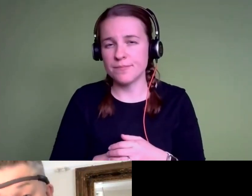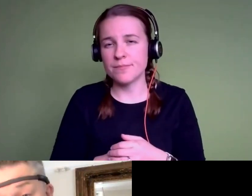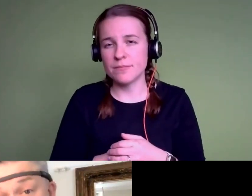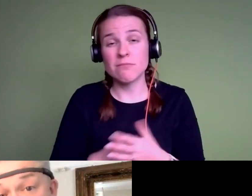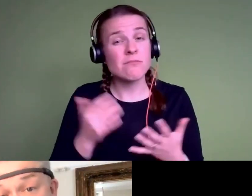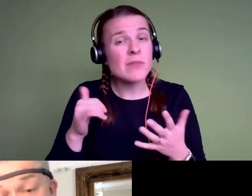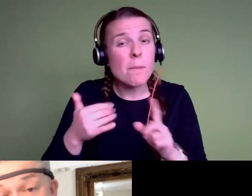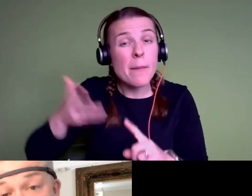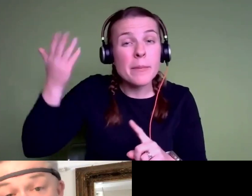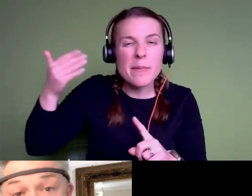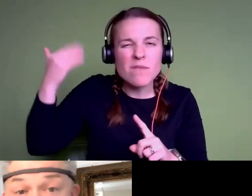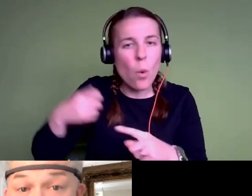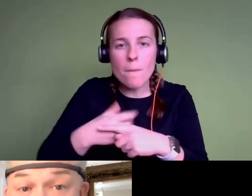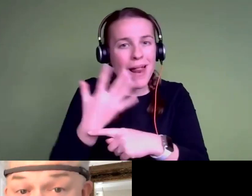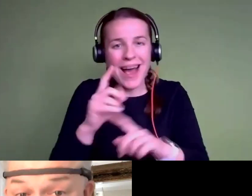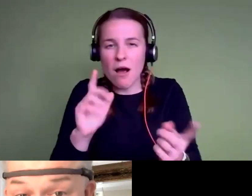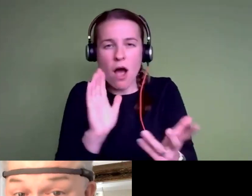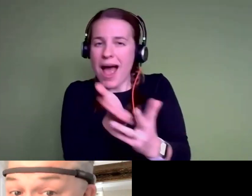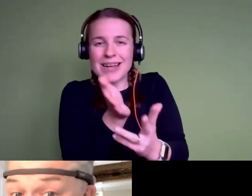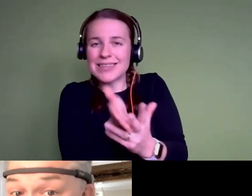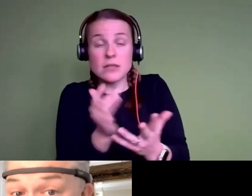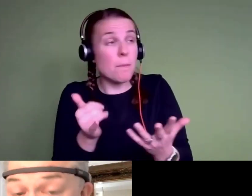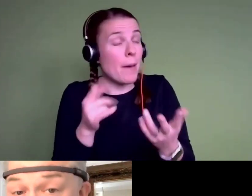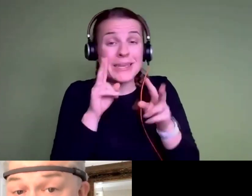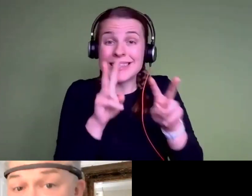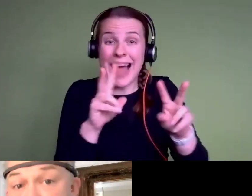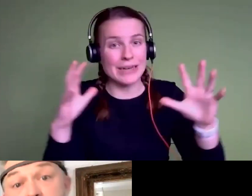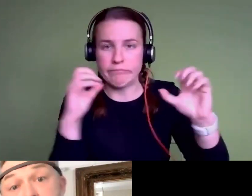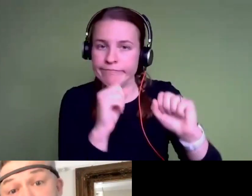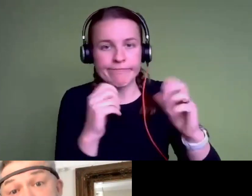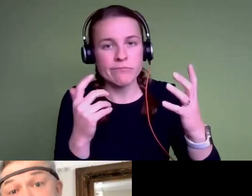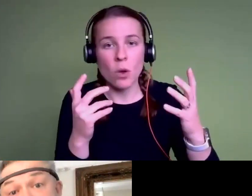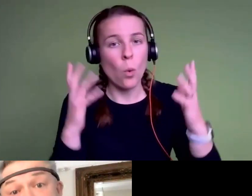. What is interesting is how this connects people on a physical level with nature.